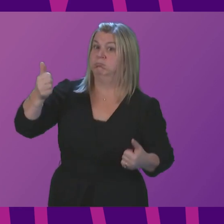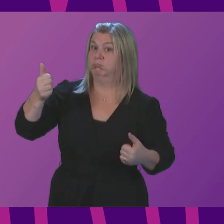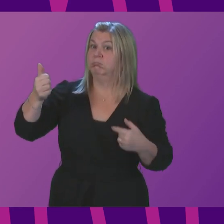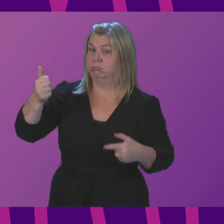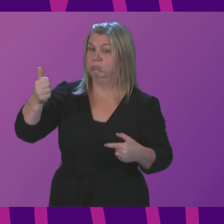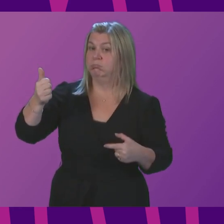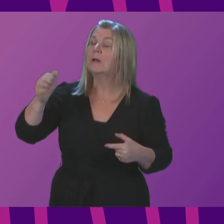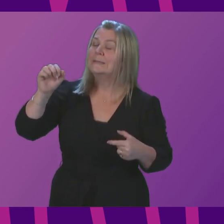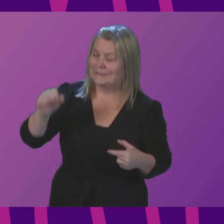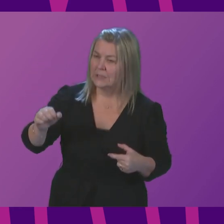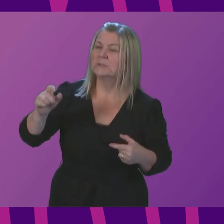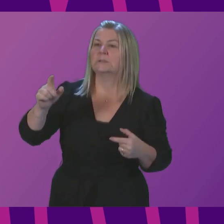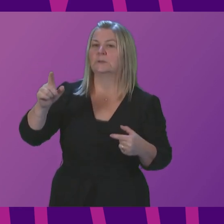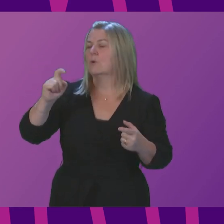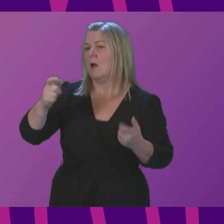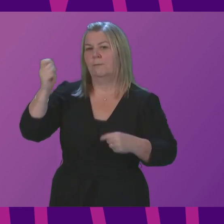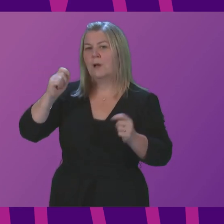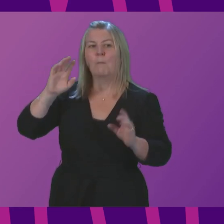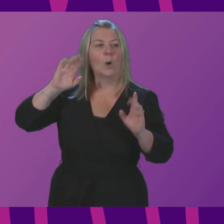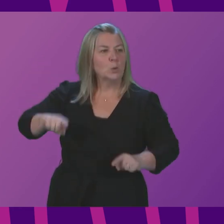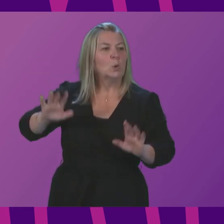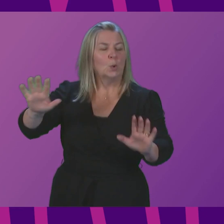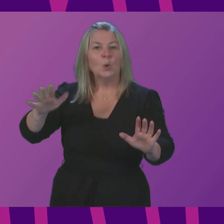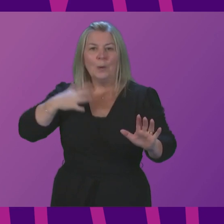right now, but we cannot be complacent. We need to get as many people as we can vaccinated